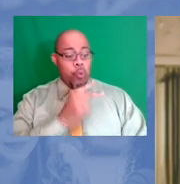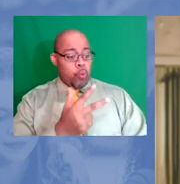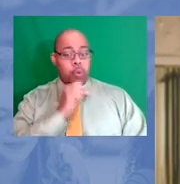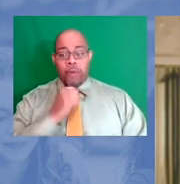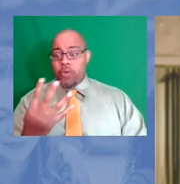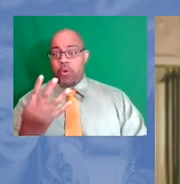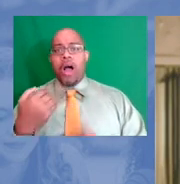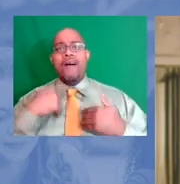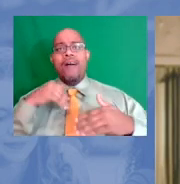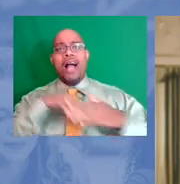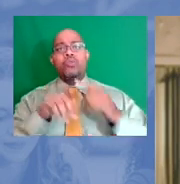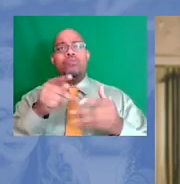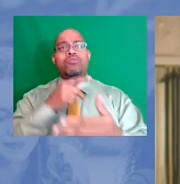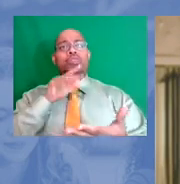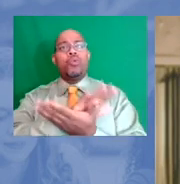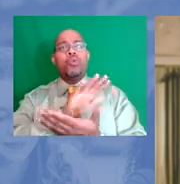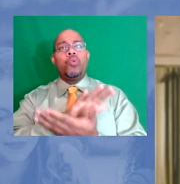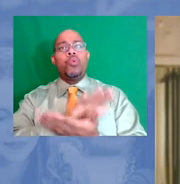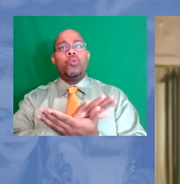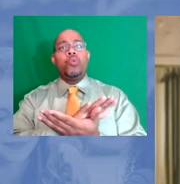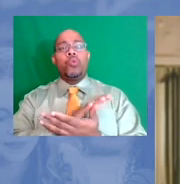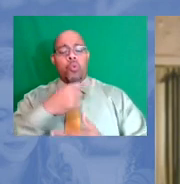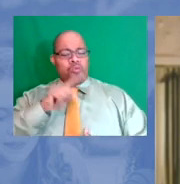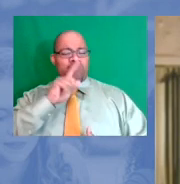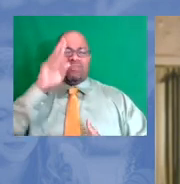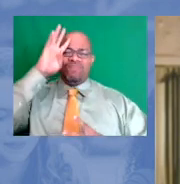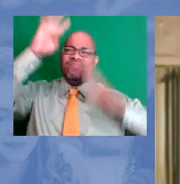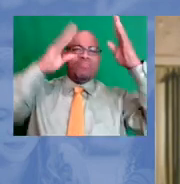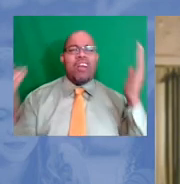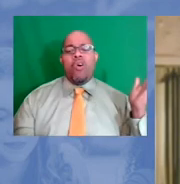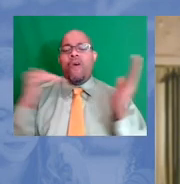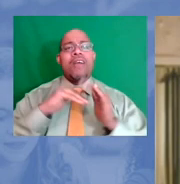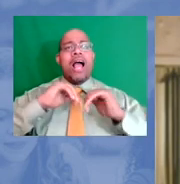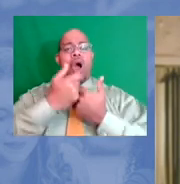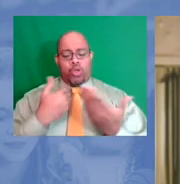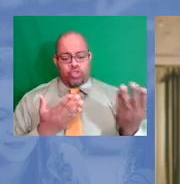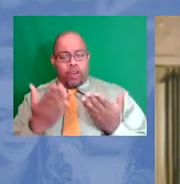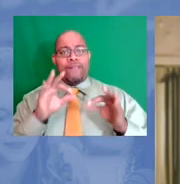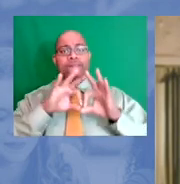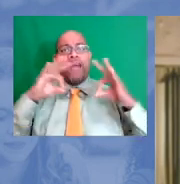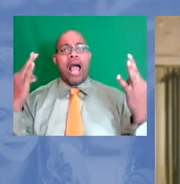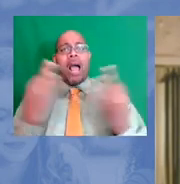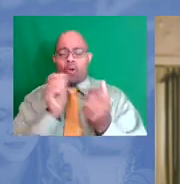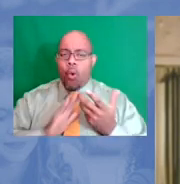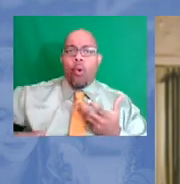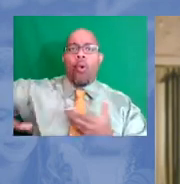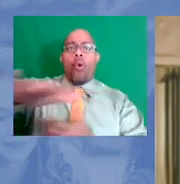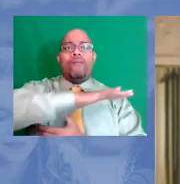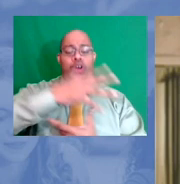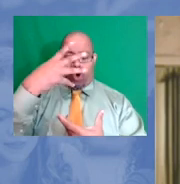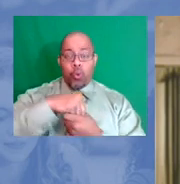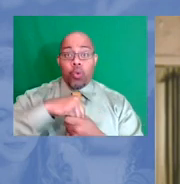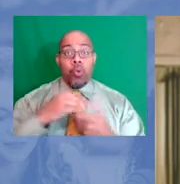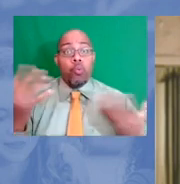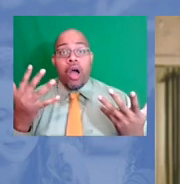WE'RE GOING TO REIMAGINE HOW WE SERVE FAMILIES EVERYWHERE, INCLUDING BY CREATING MORE COMMUNITY